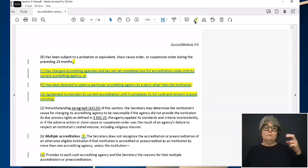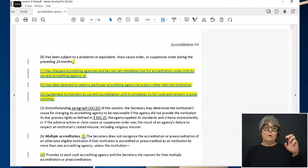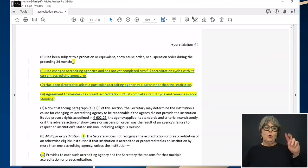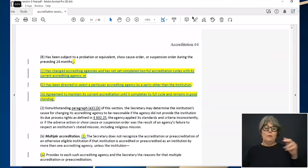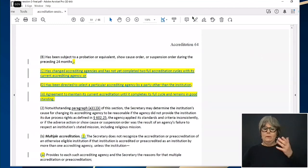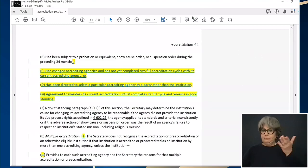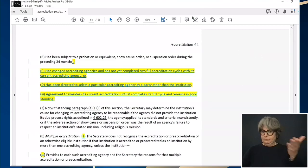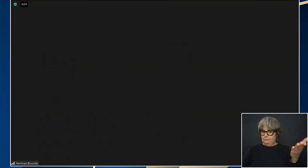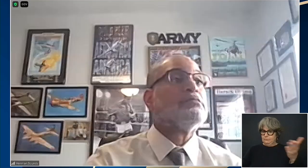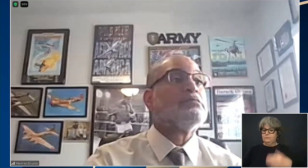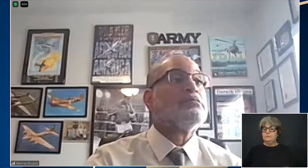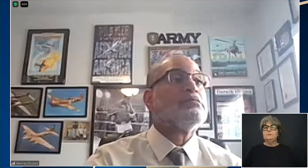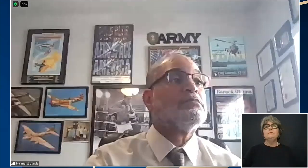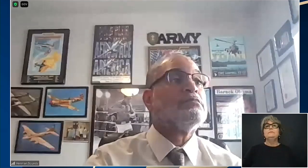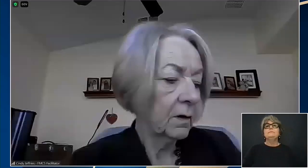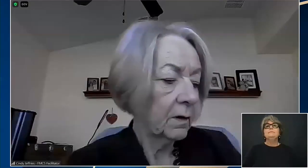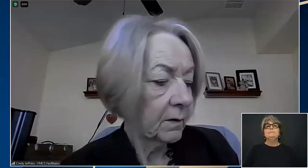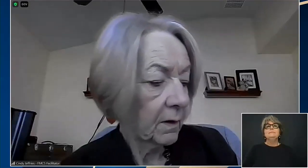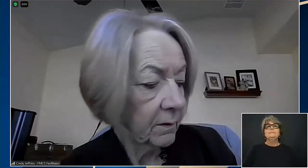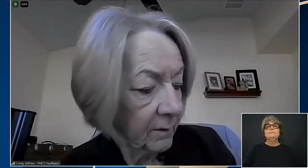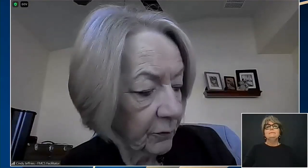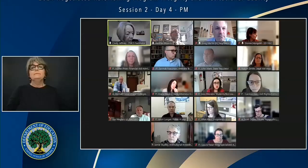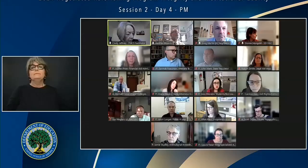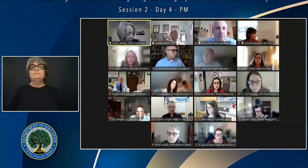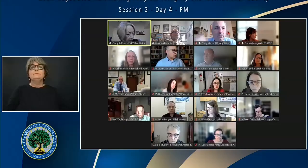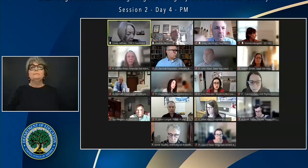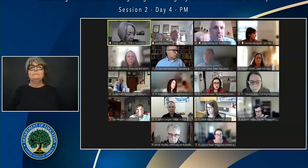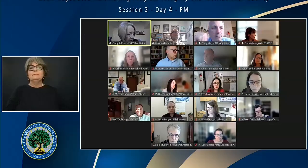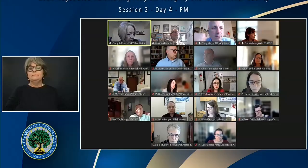Okay. Do a temperature check.